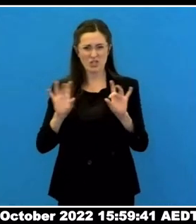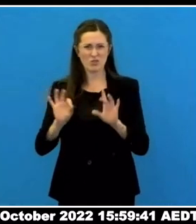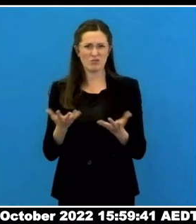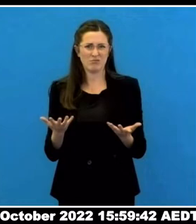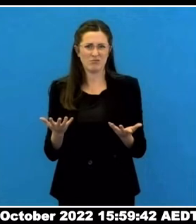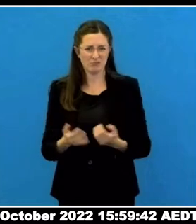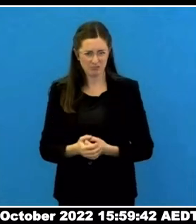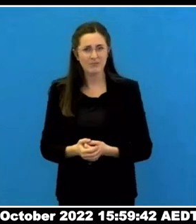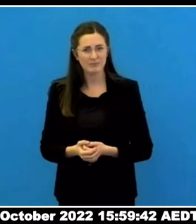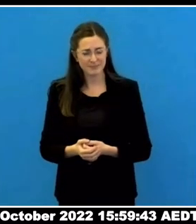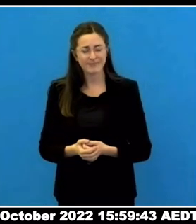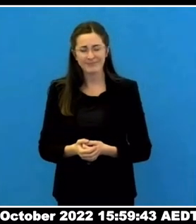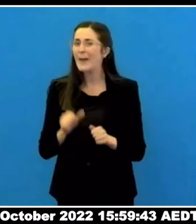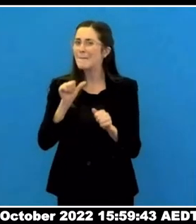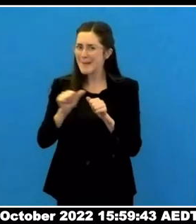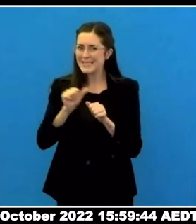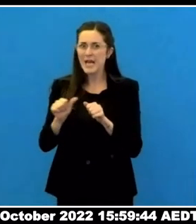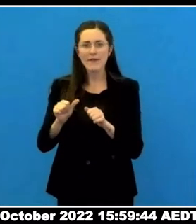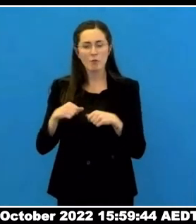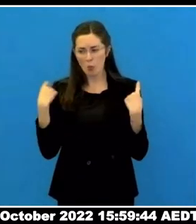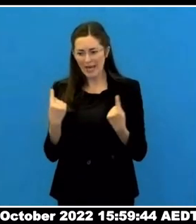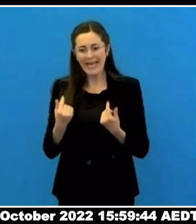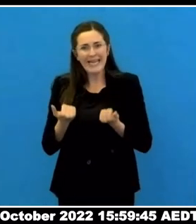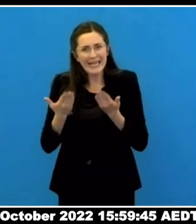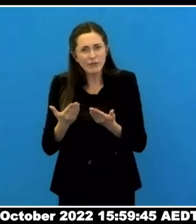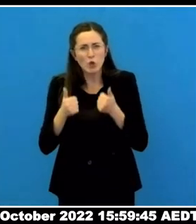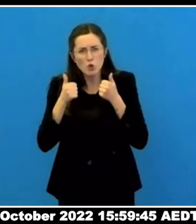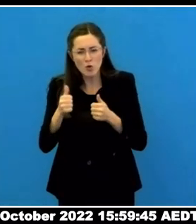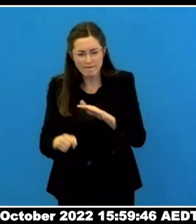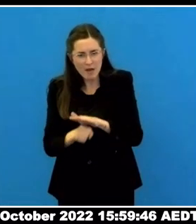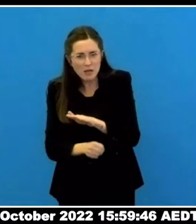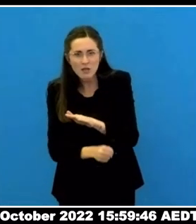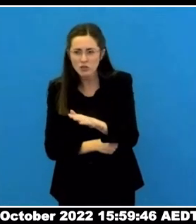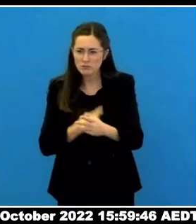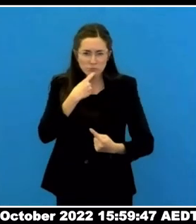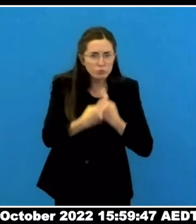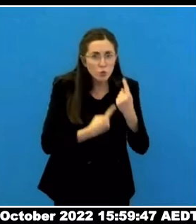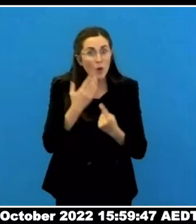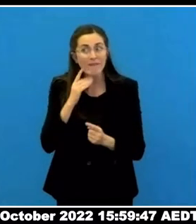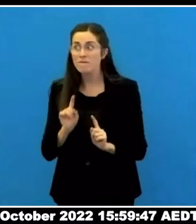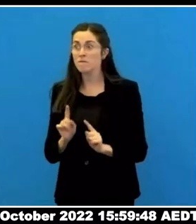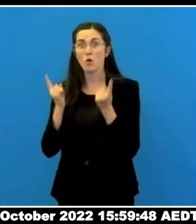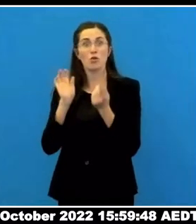So, it will be good if this information actually be given to the communities